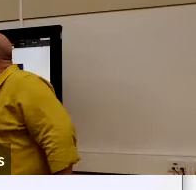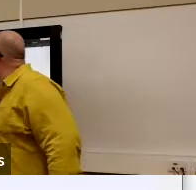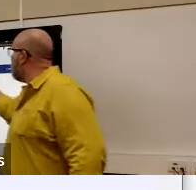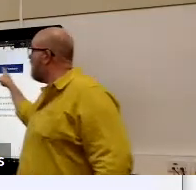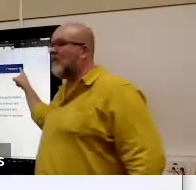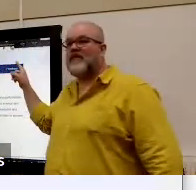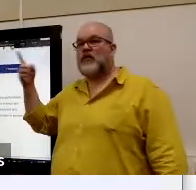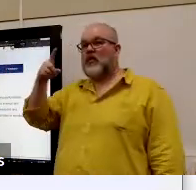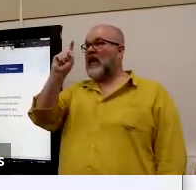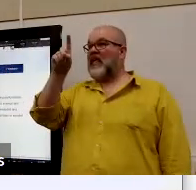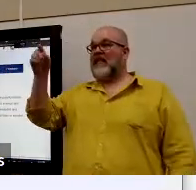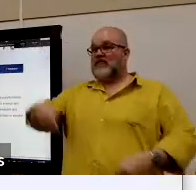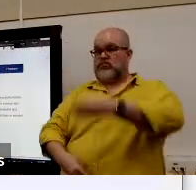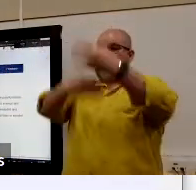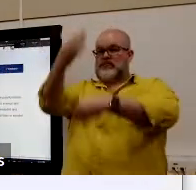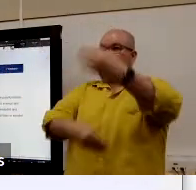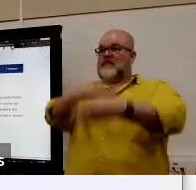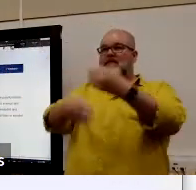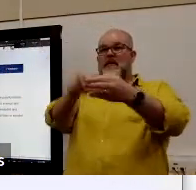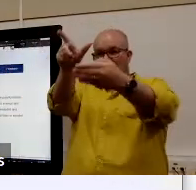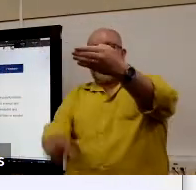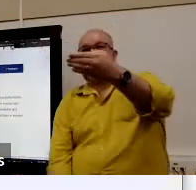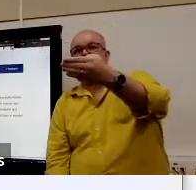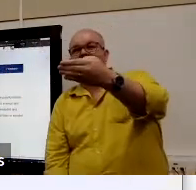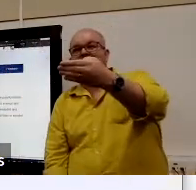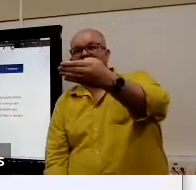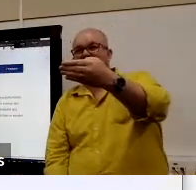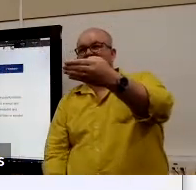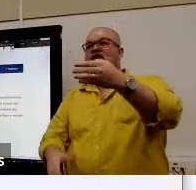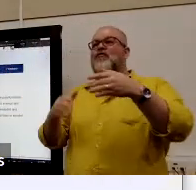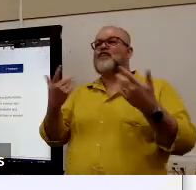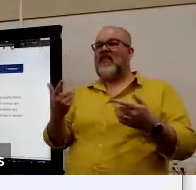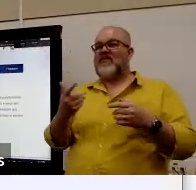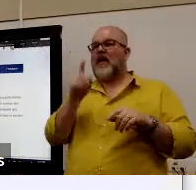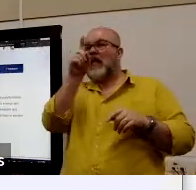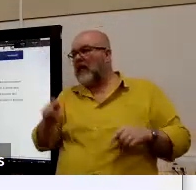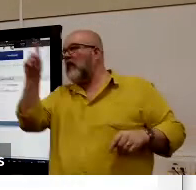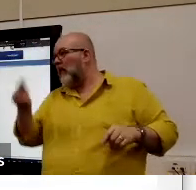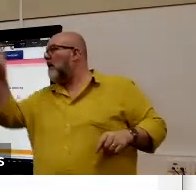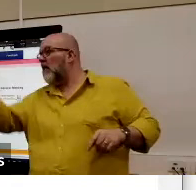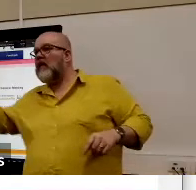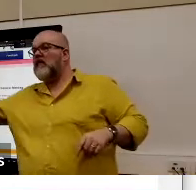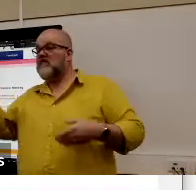why we have it here. You just actually go across the links and it will bring up a menu, rather than going through different pages.